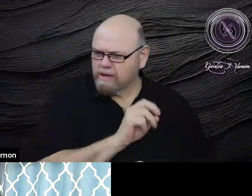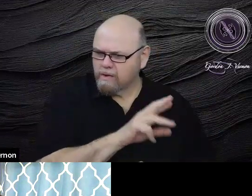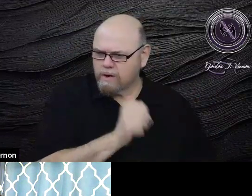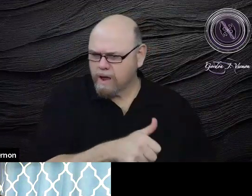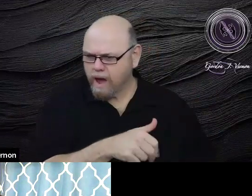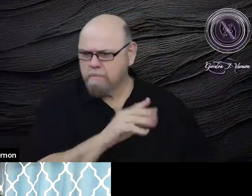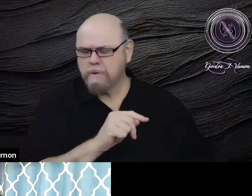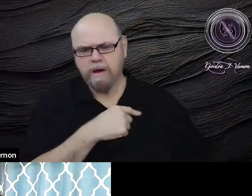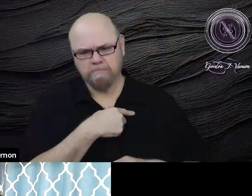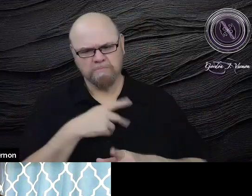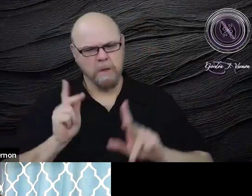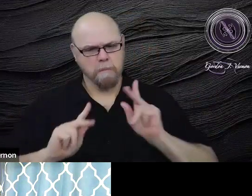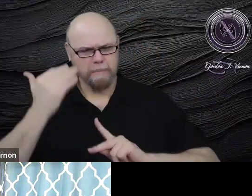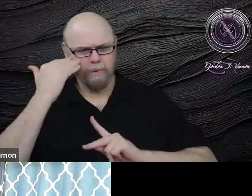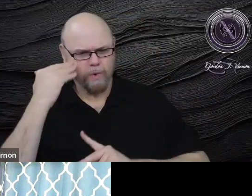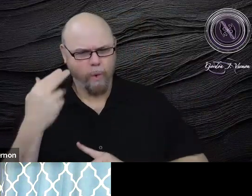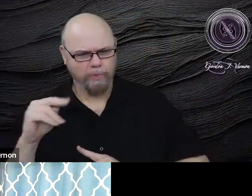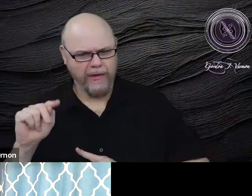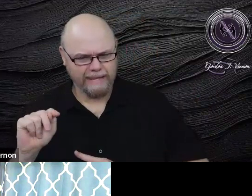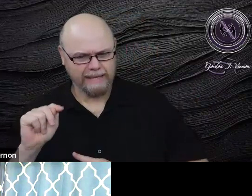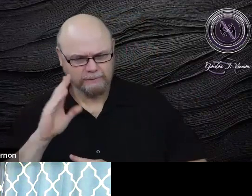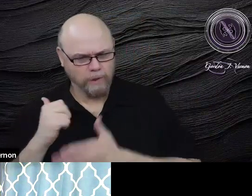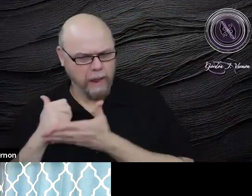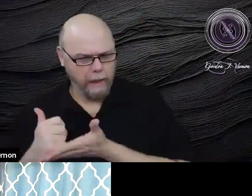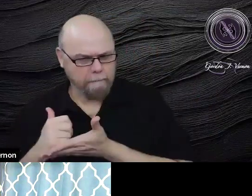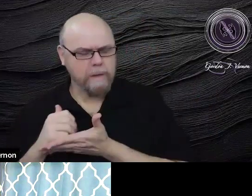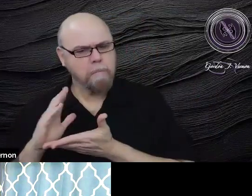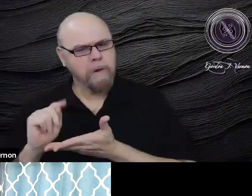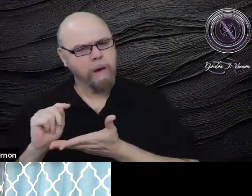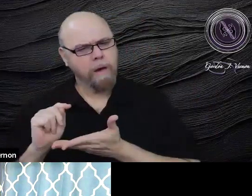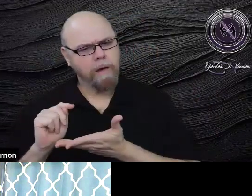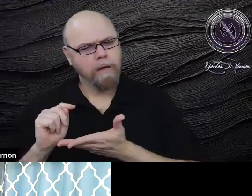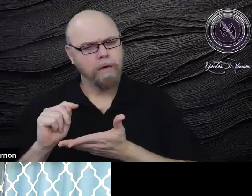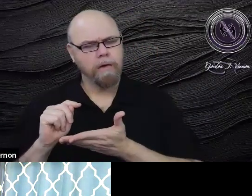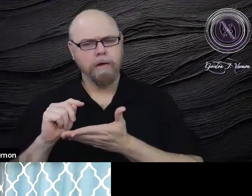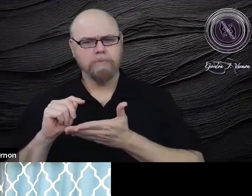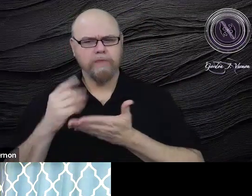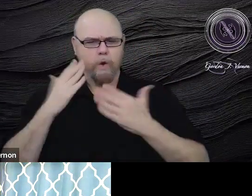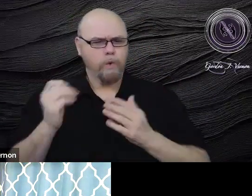was our objective test of noise tolerance or noise sensitivity, here are the results.